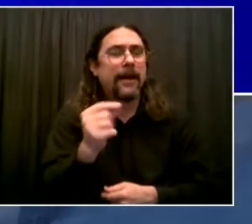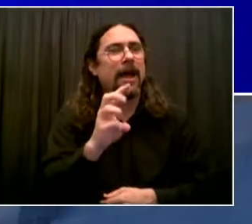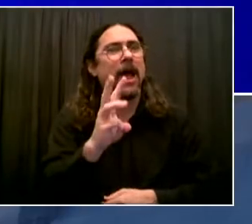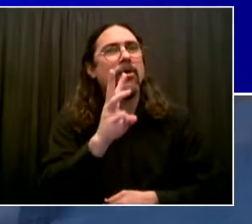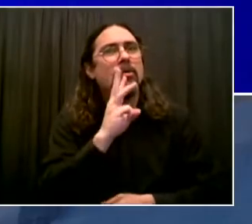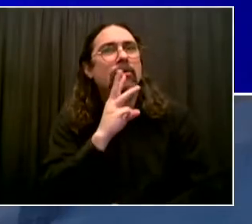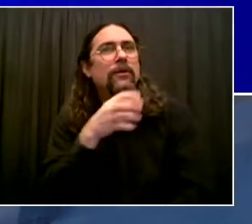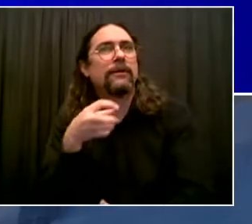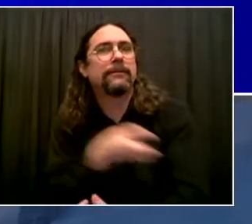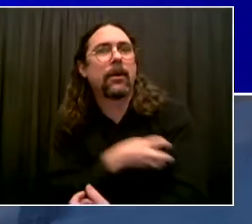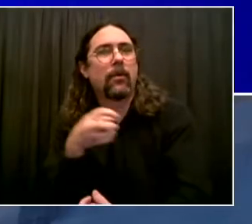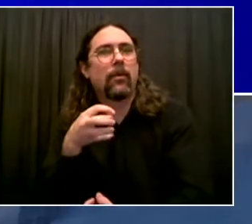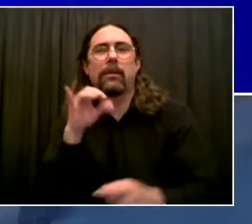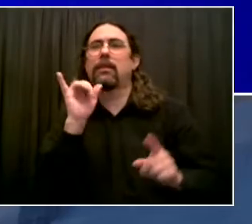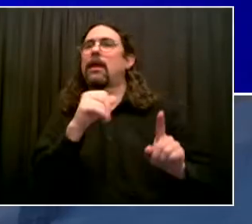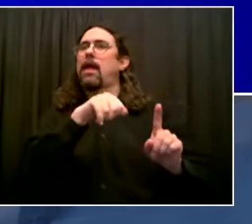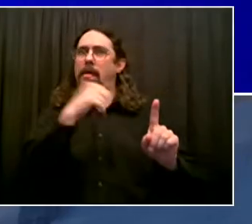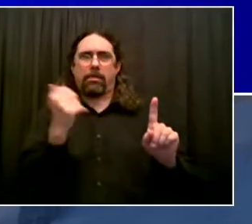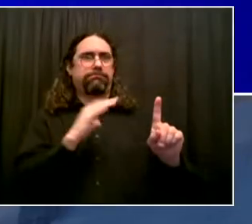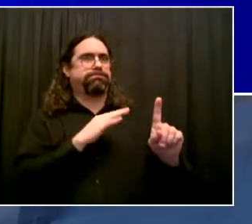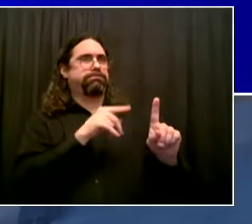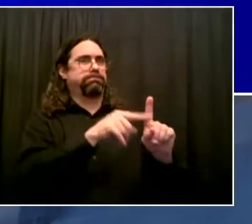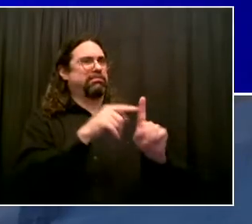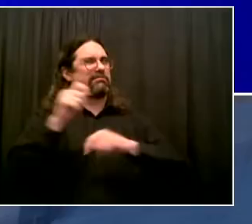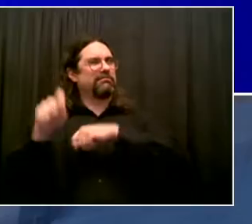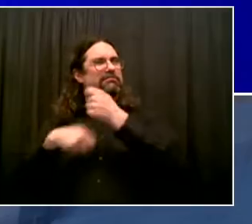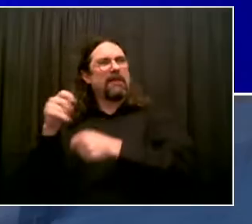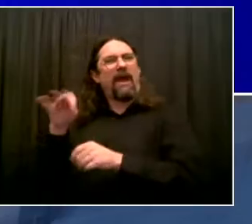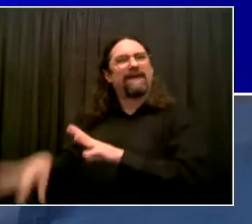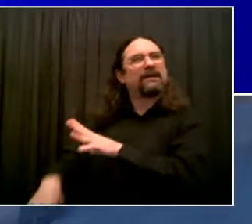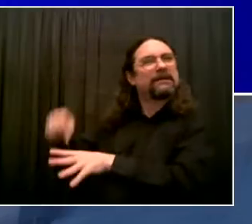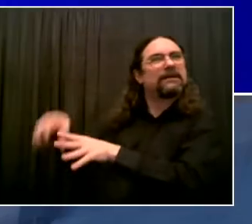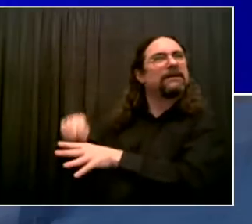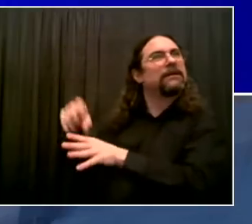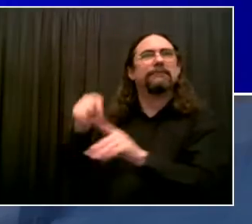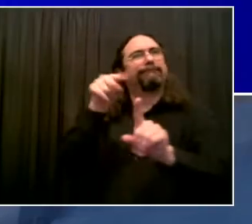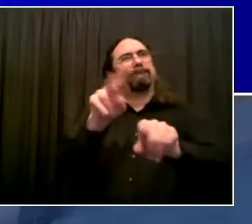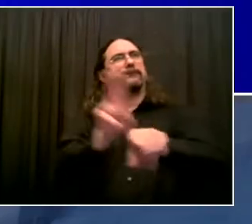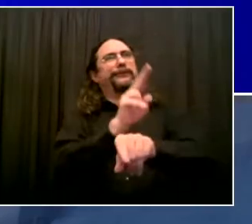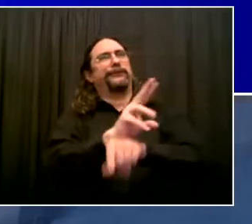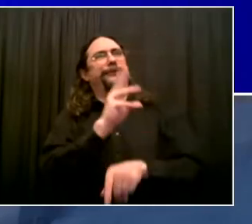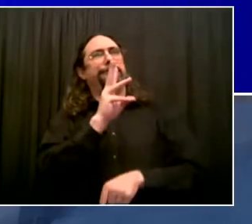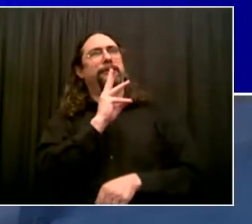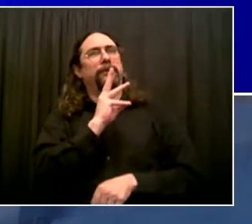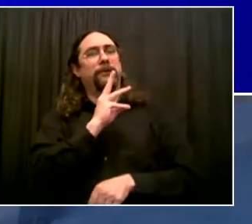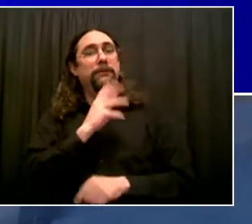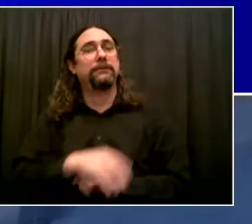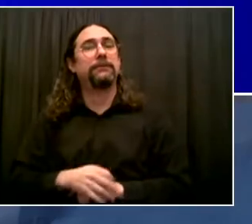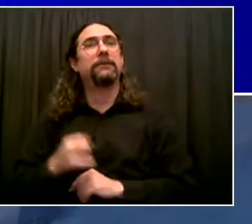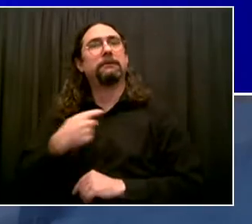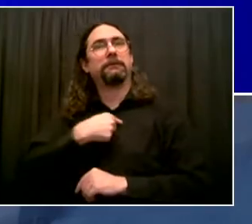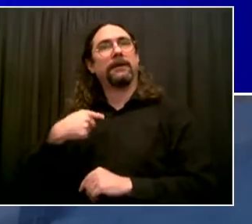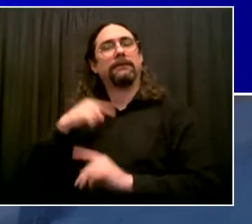RELIABLE AND RENEWABLE HYDROPOWER FOR NEW YORK CITY. WE HAVE FORMALLY COMMITTED TO LONG-TERM PURCHASE OF RENEWABLE